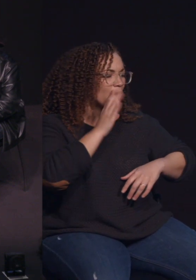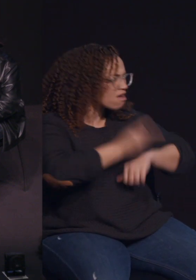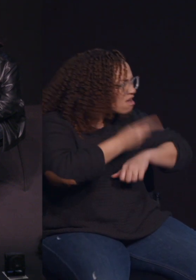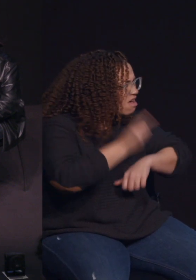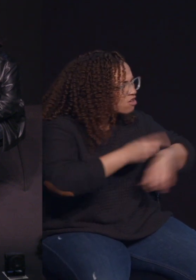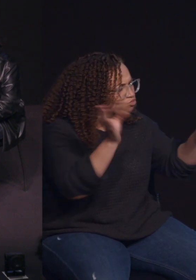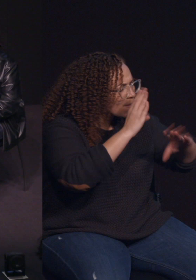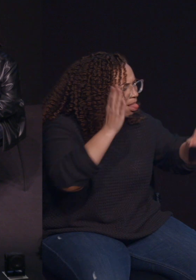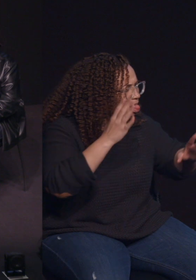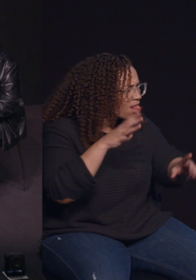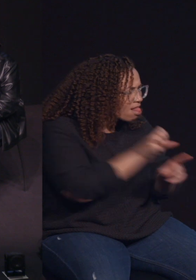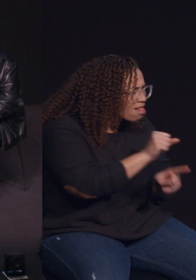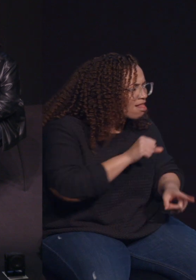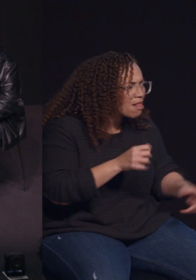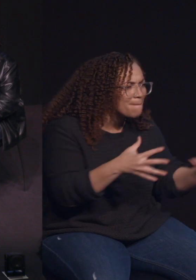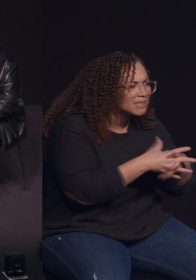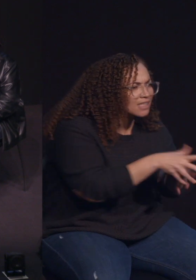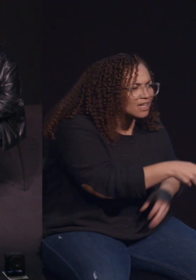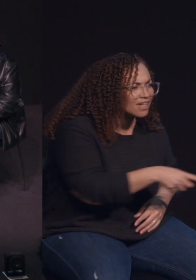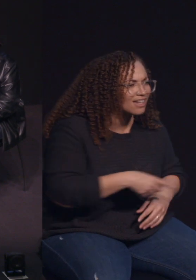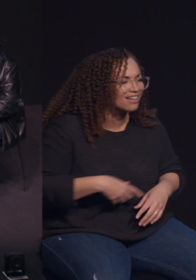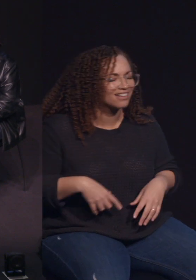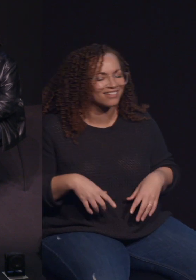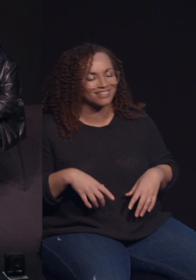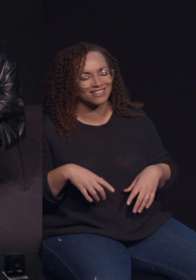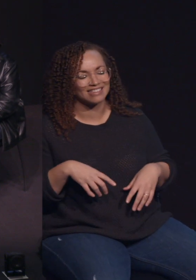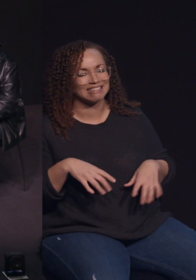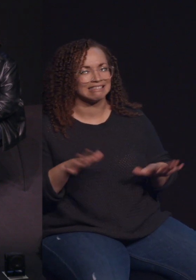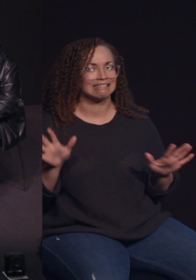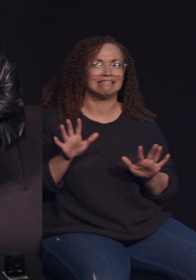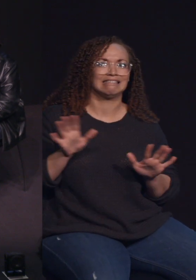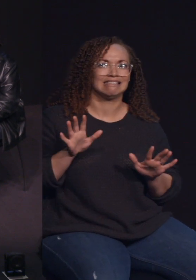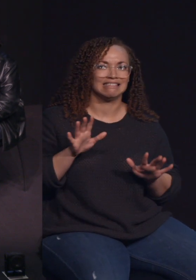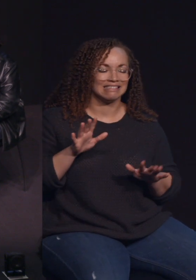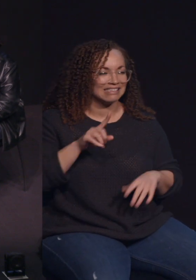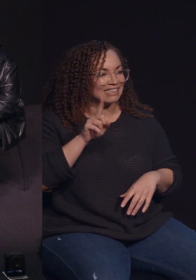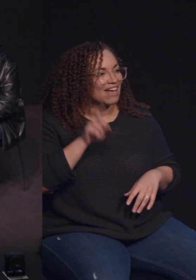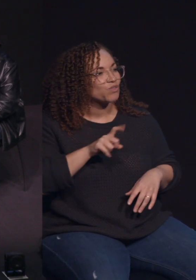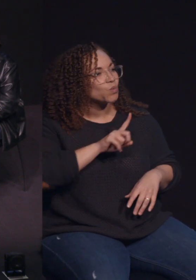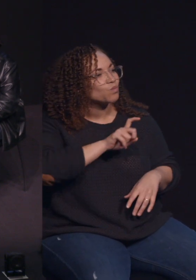And then we'd have to go back to my aunt's house who grew peanuts